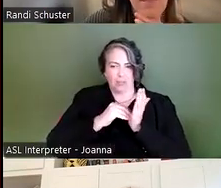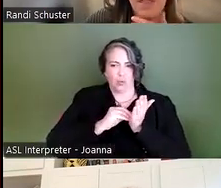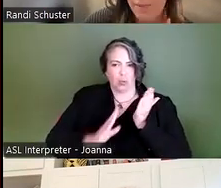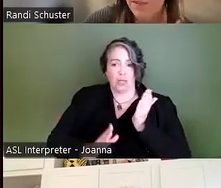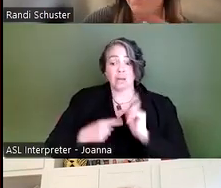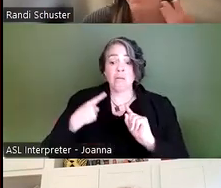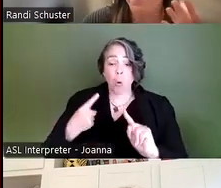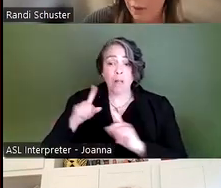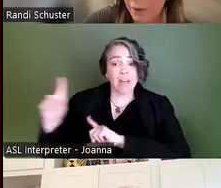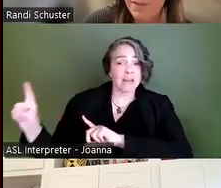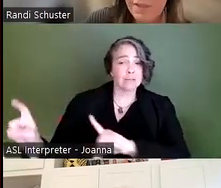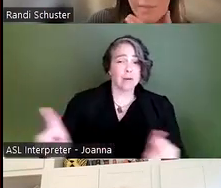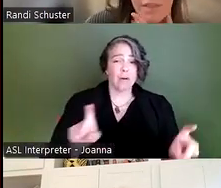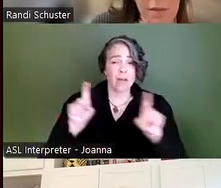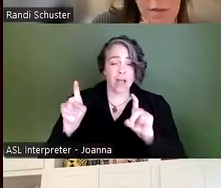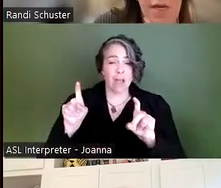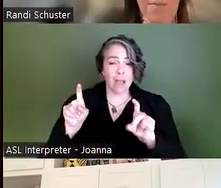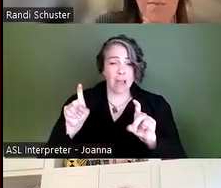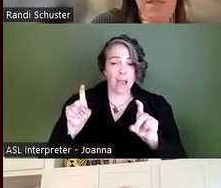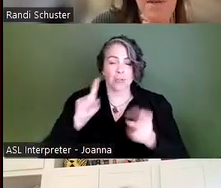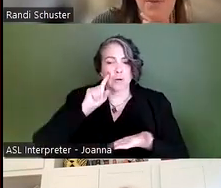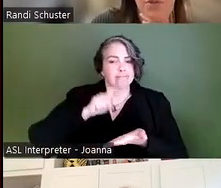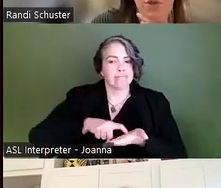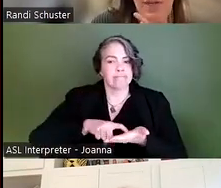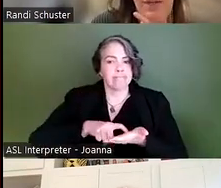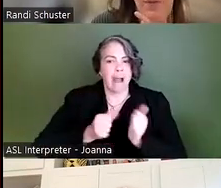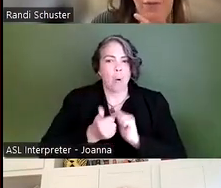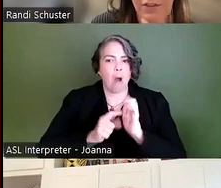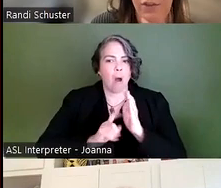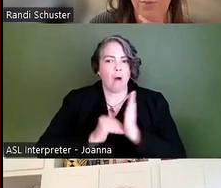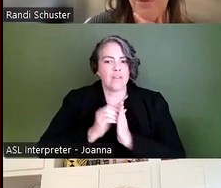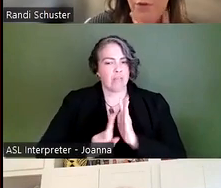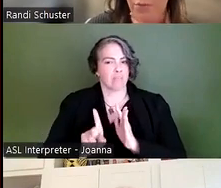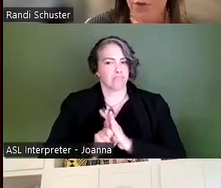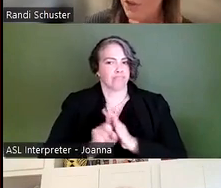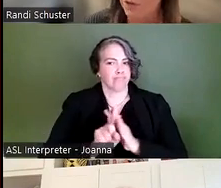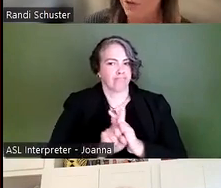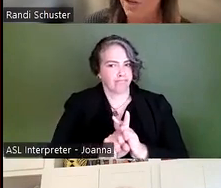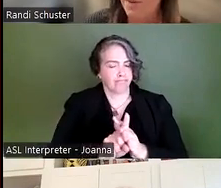document prevalence estimates and to be able to look at risk factors for progression over time,